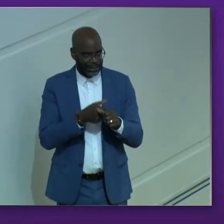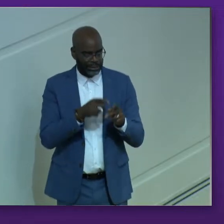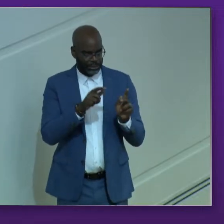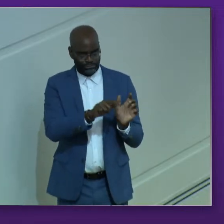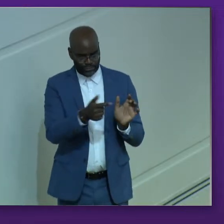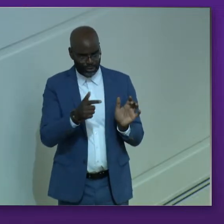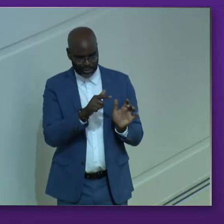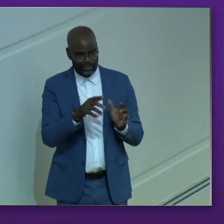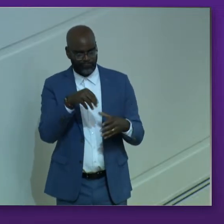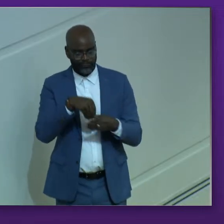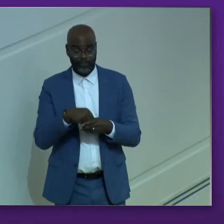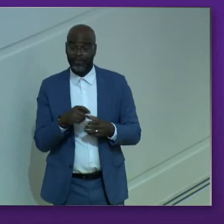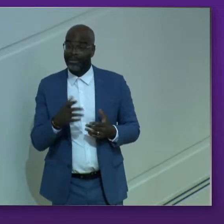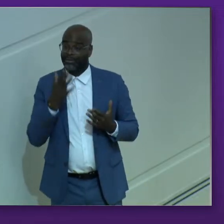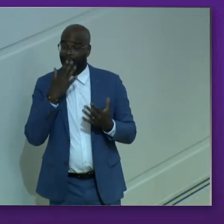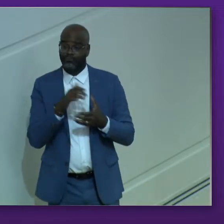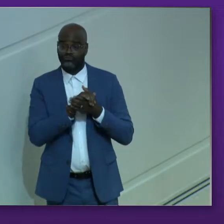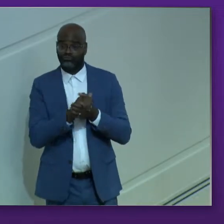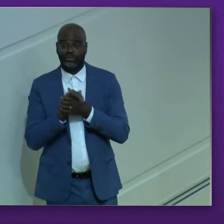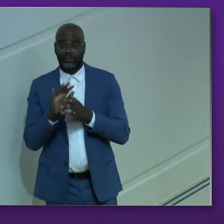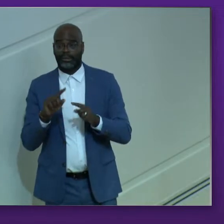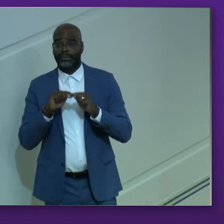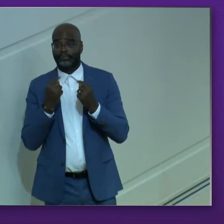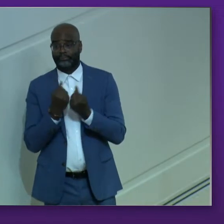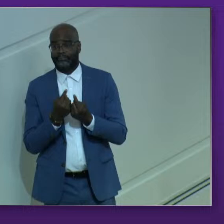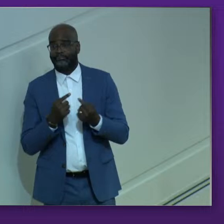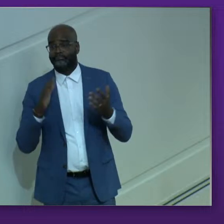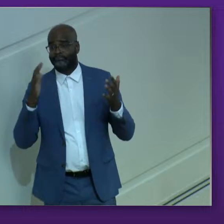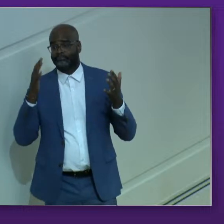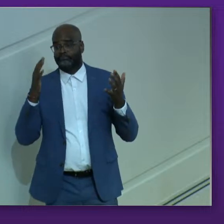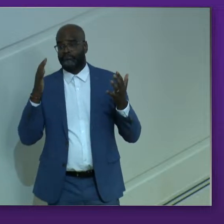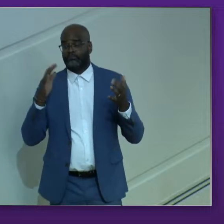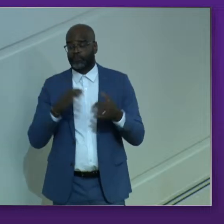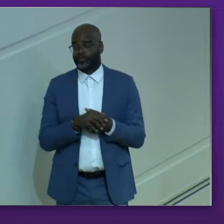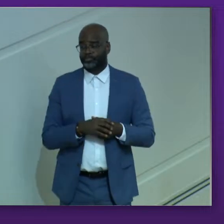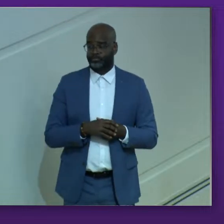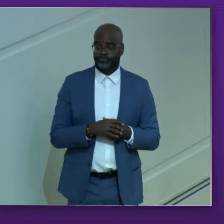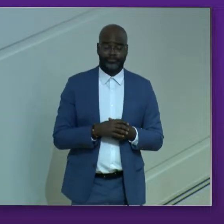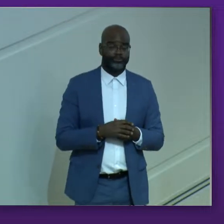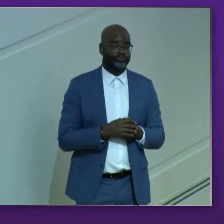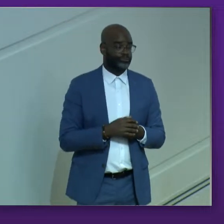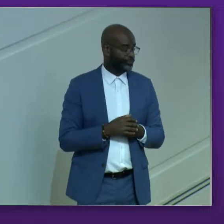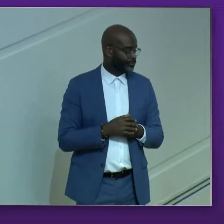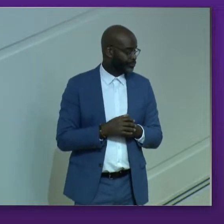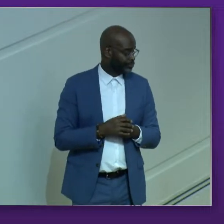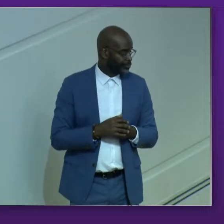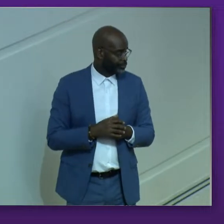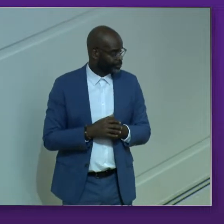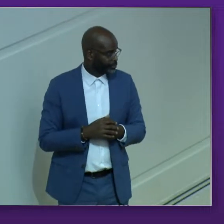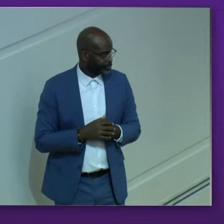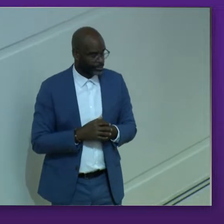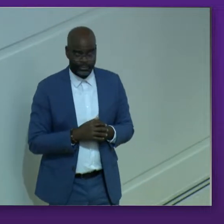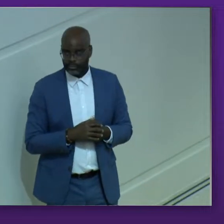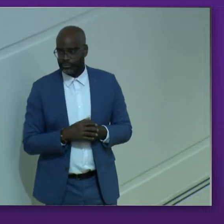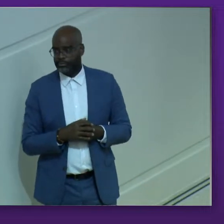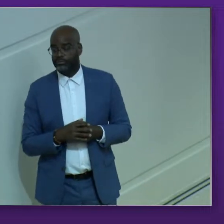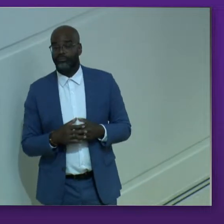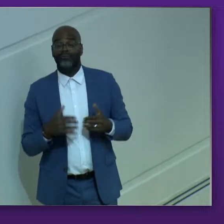THESE NOTED INDIVIDUALS. MCTV RECORDED THE SESSION THAT MADE THEM AVAILABLE ON YOUTUBE FOR THE BROADER COMMUNITY TO